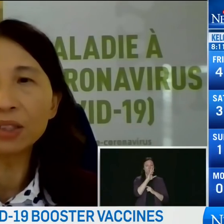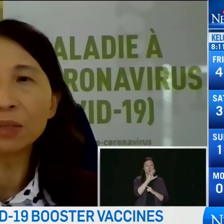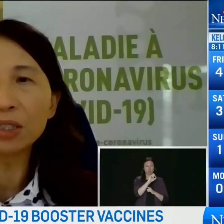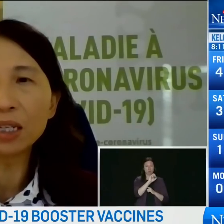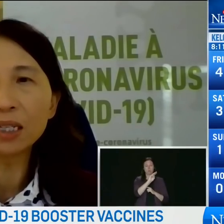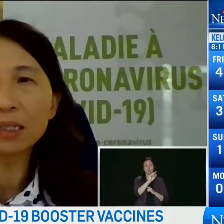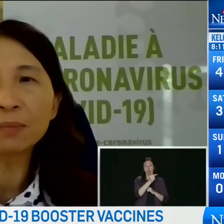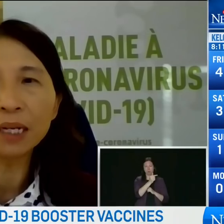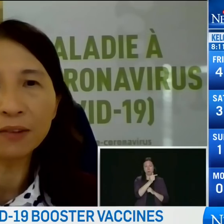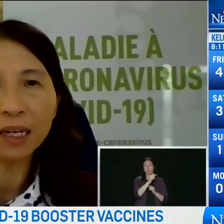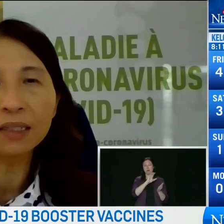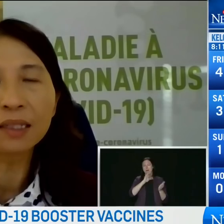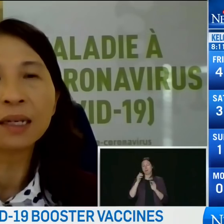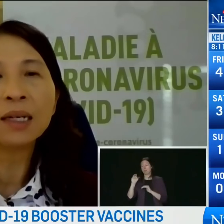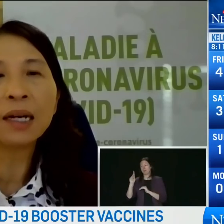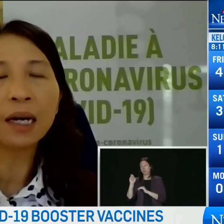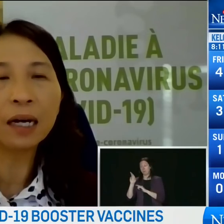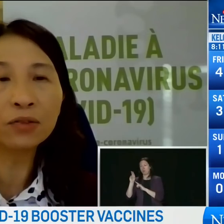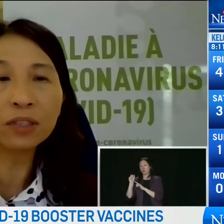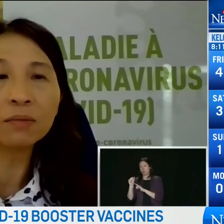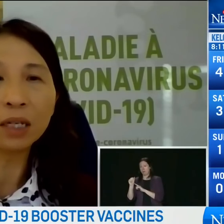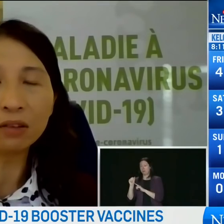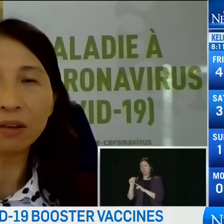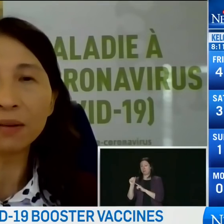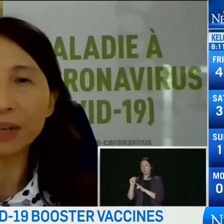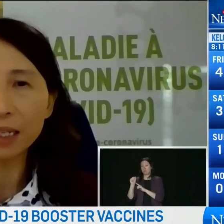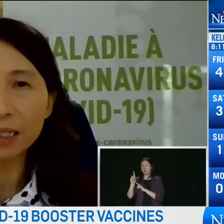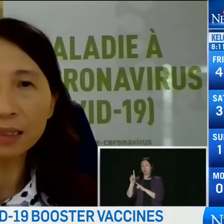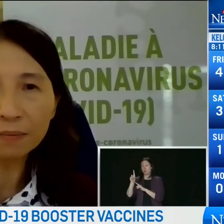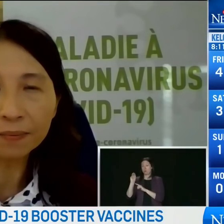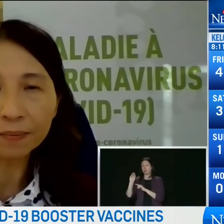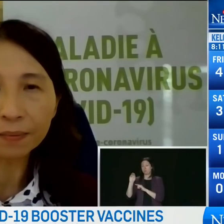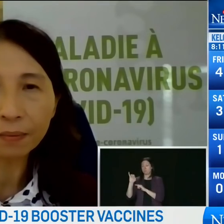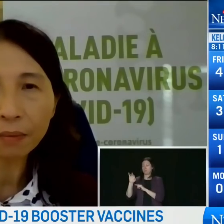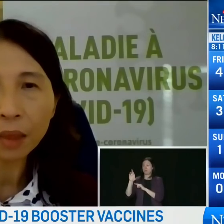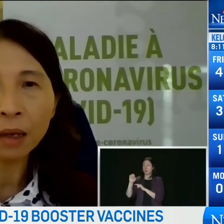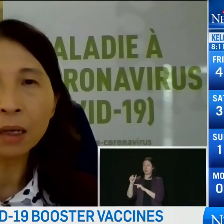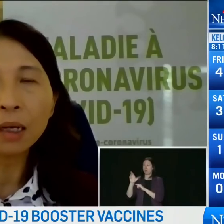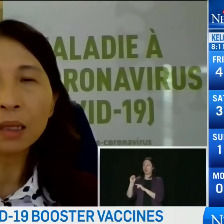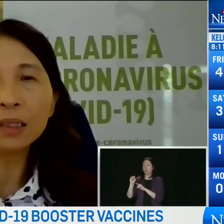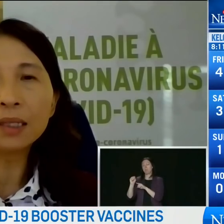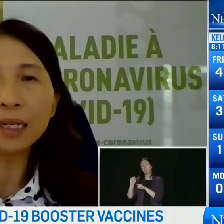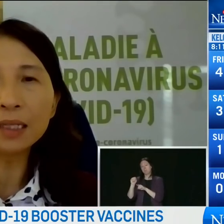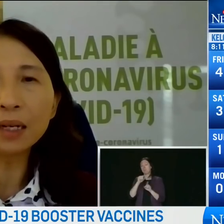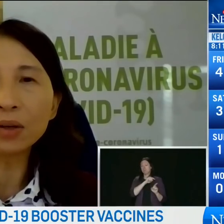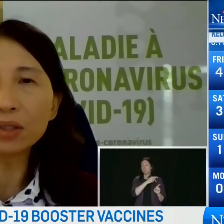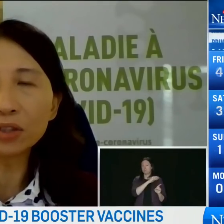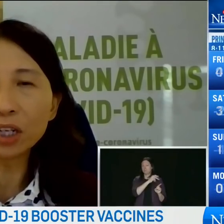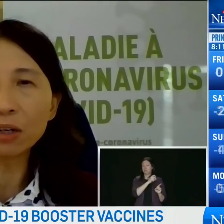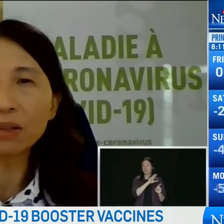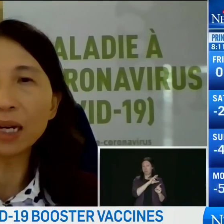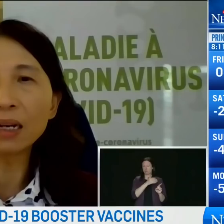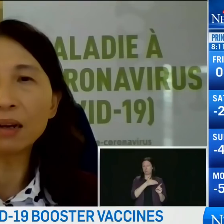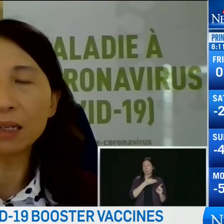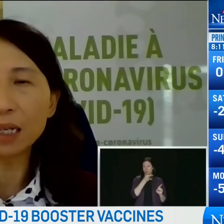mRNA MAY BE LOWER WITH PFIZER,